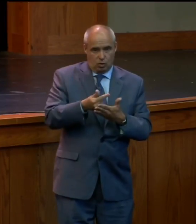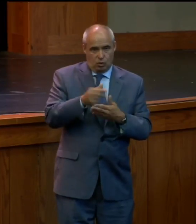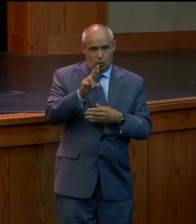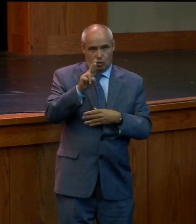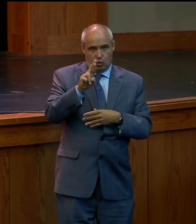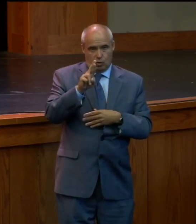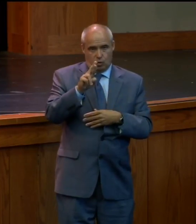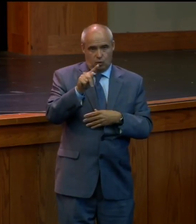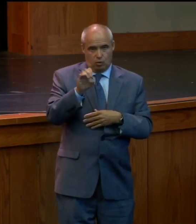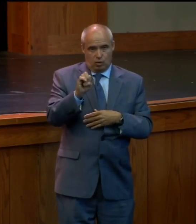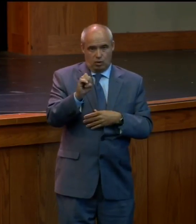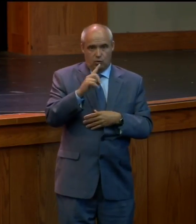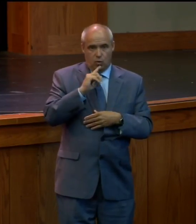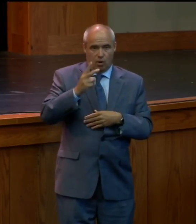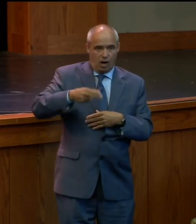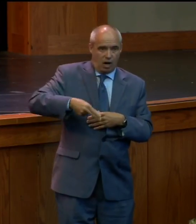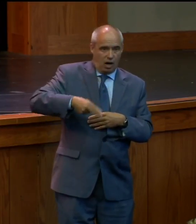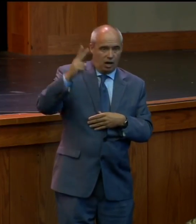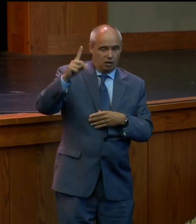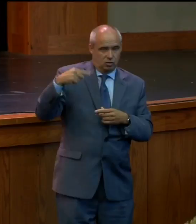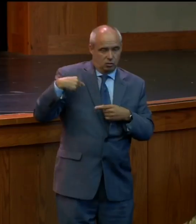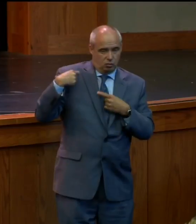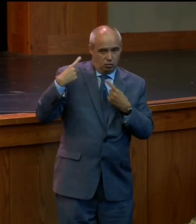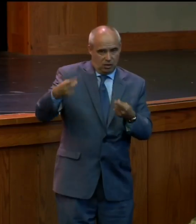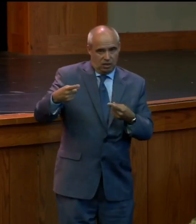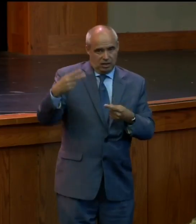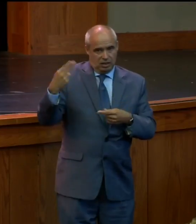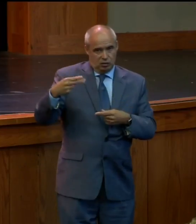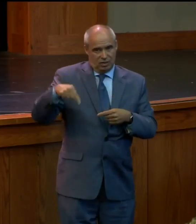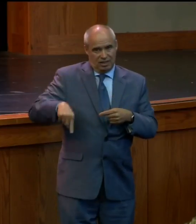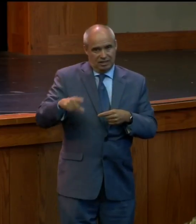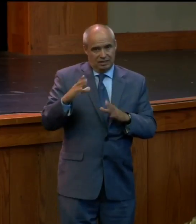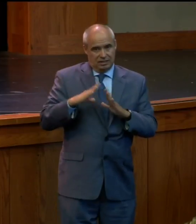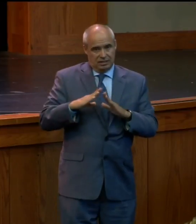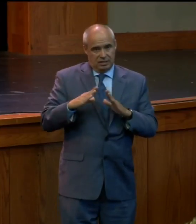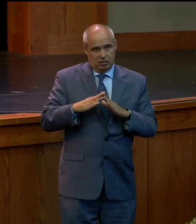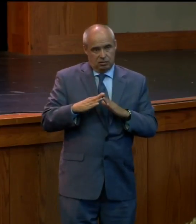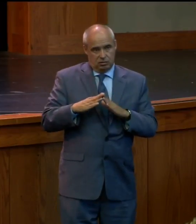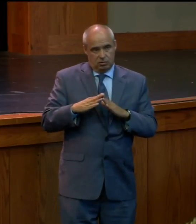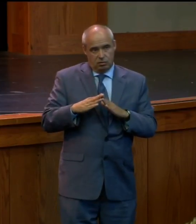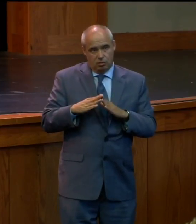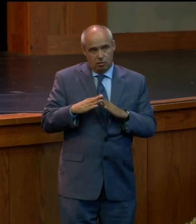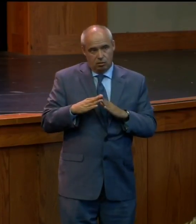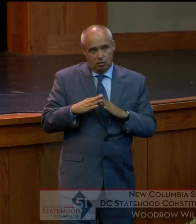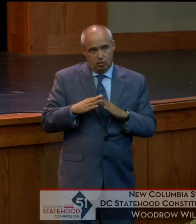RATES TO THE HIGHEST THEY HAVE EVER BEEN IN THE HISTORY OF THIS CITY.